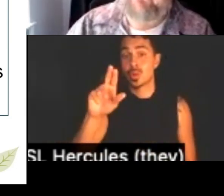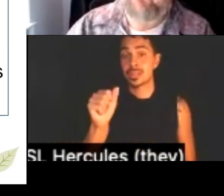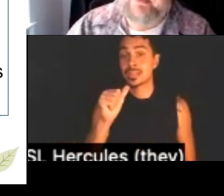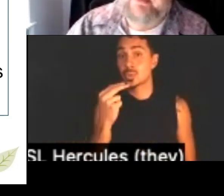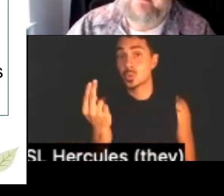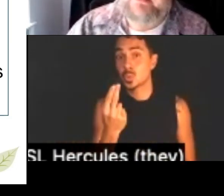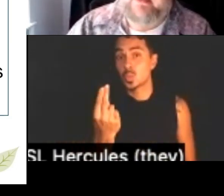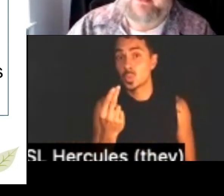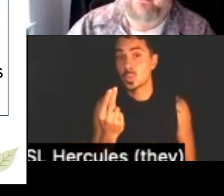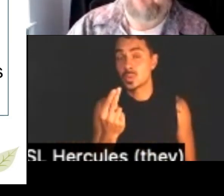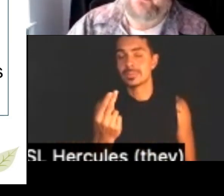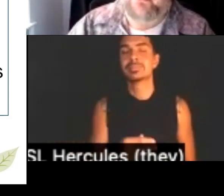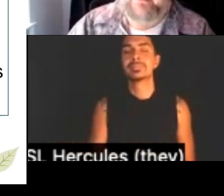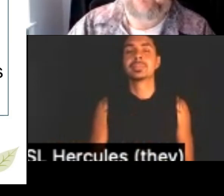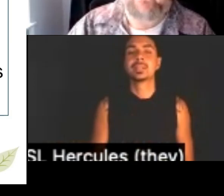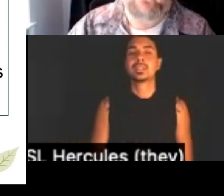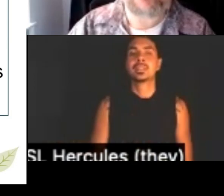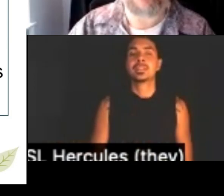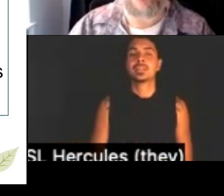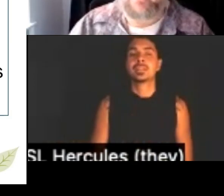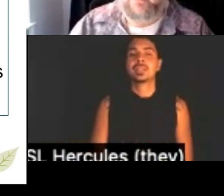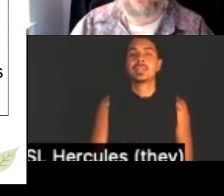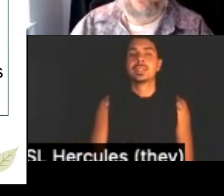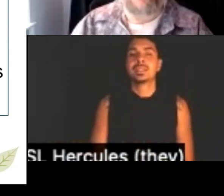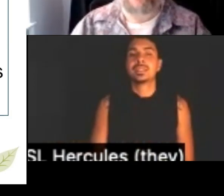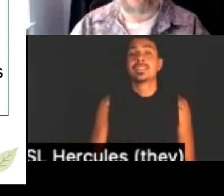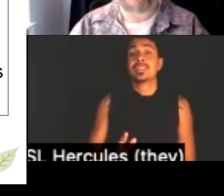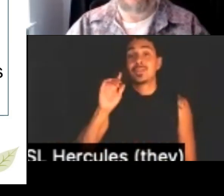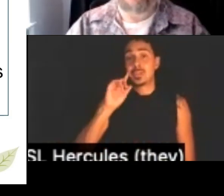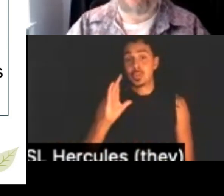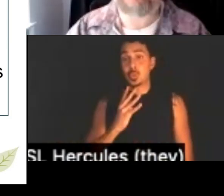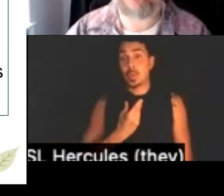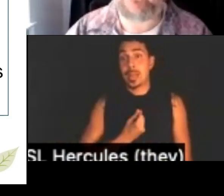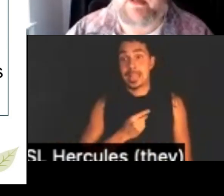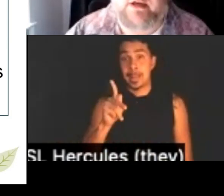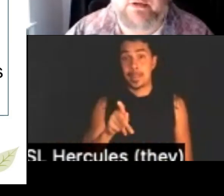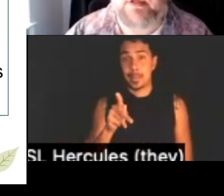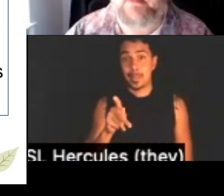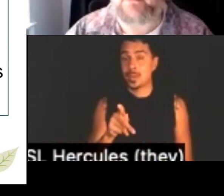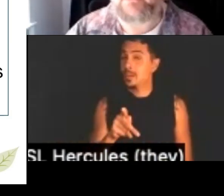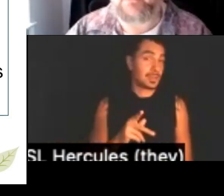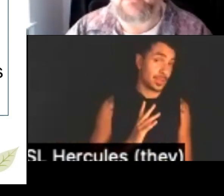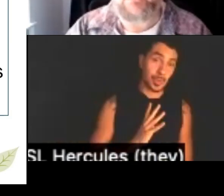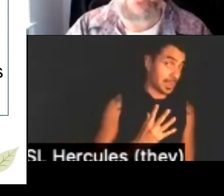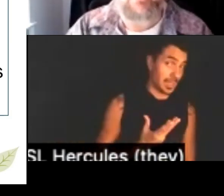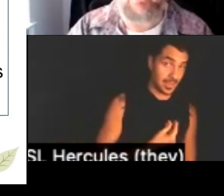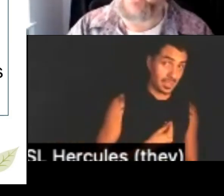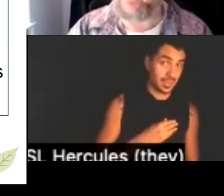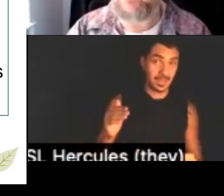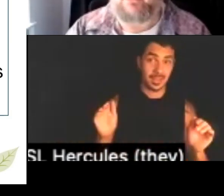about three times higher for trans folks than non-trans folks who are using other substances, again,